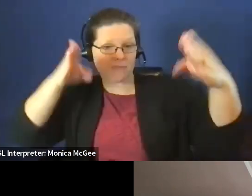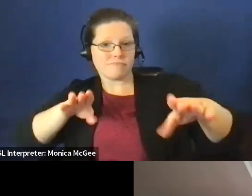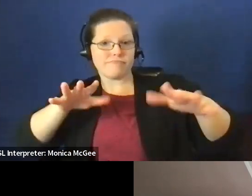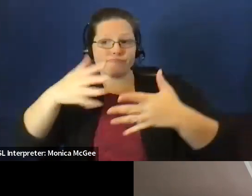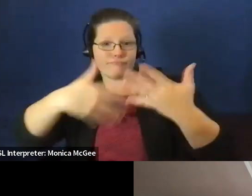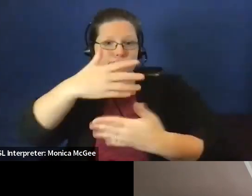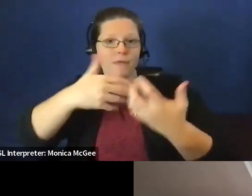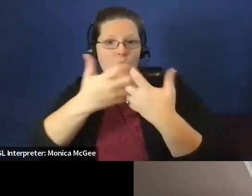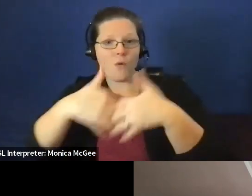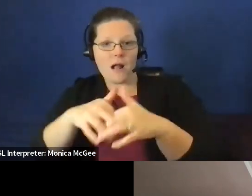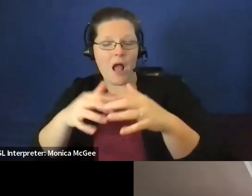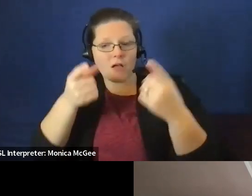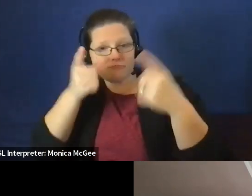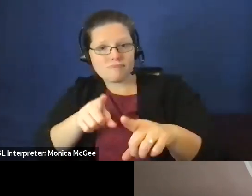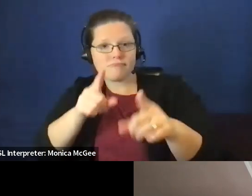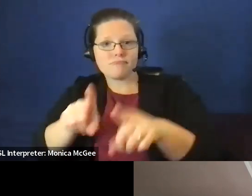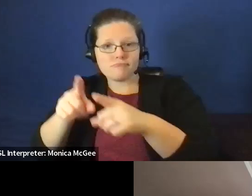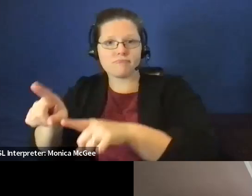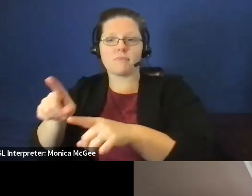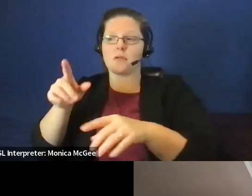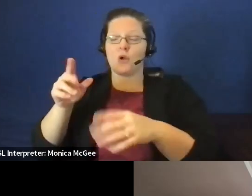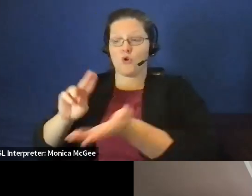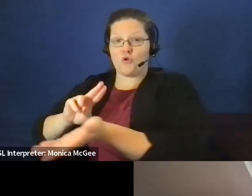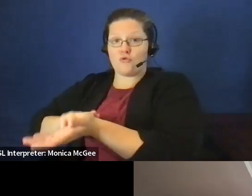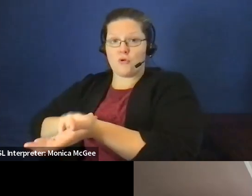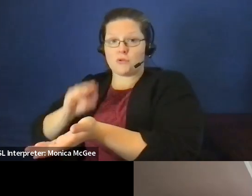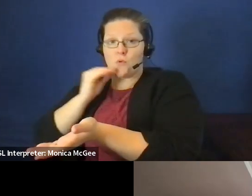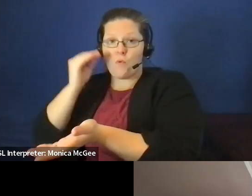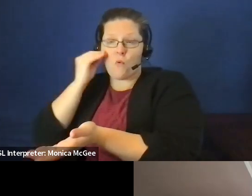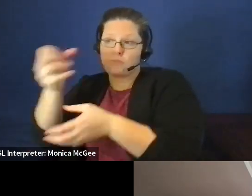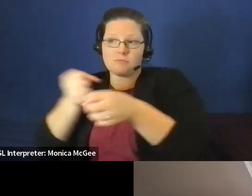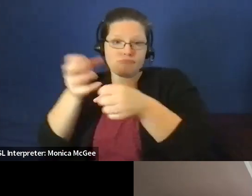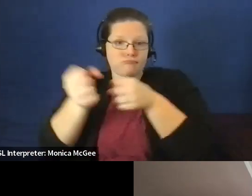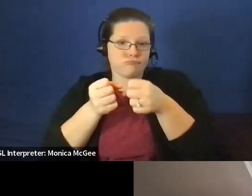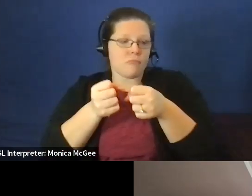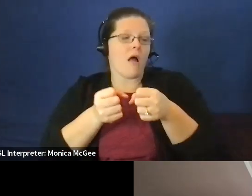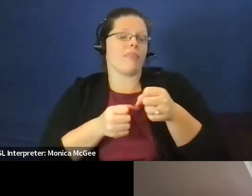been able to use this mechanism and the